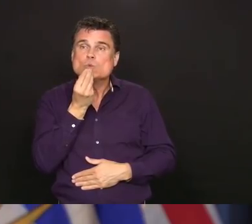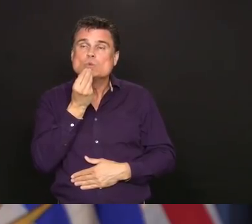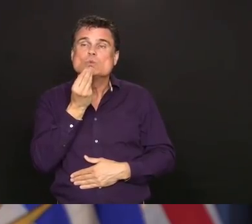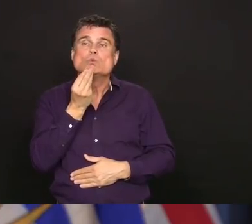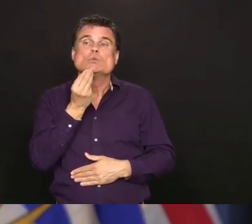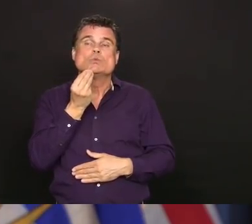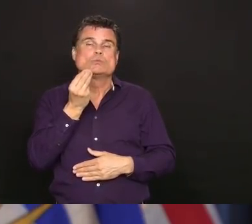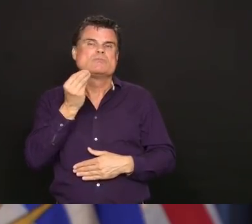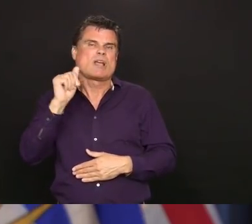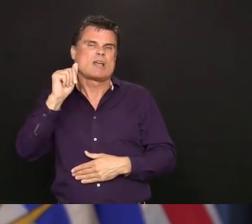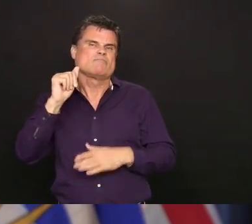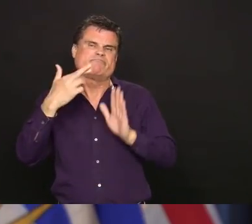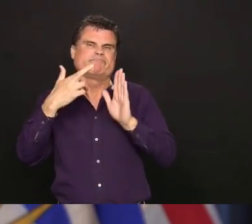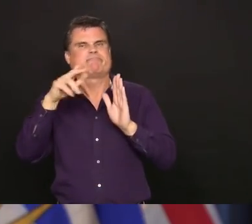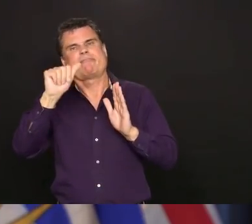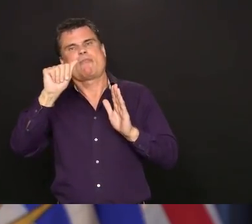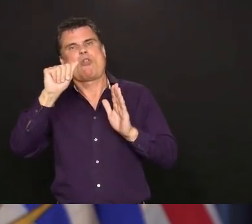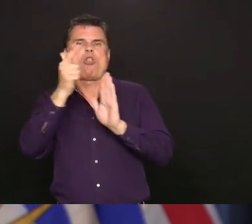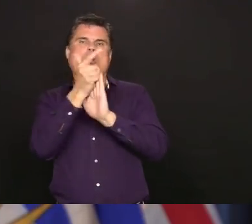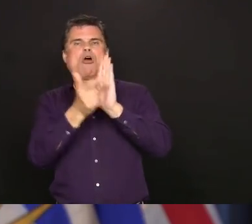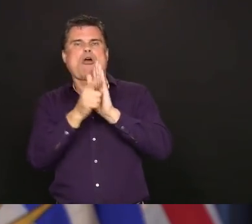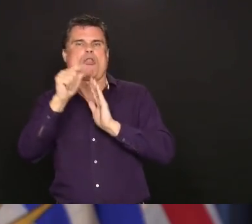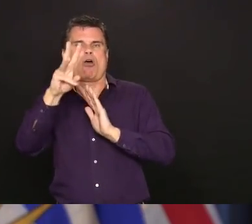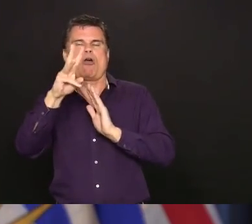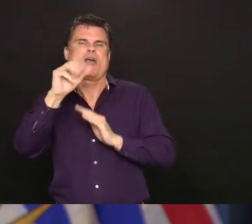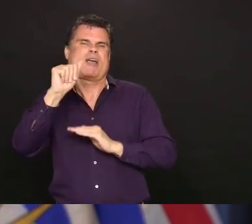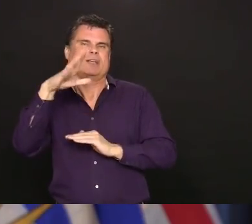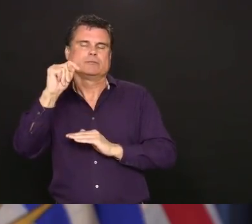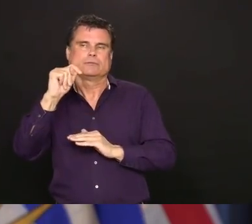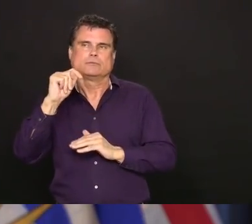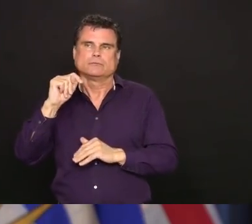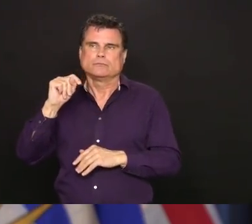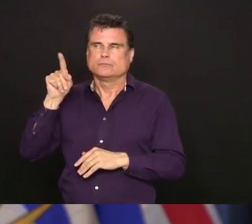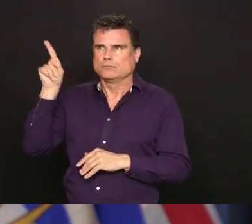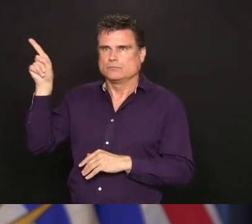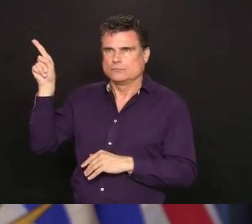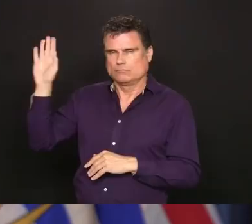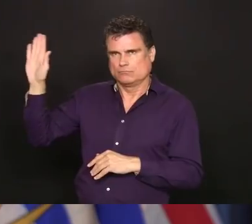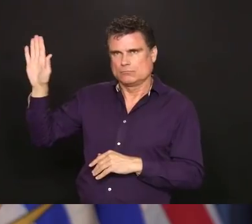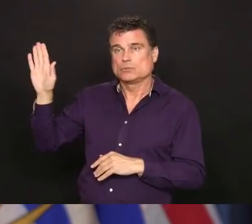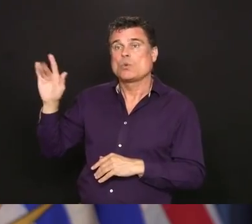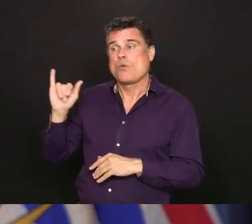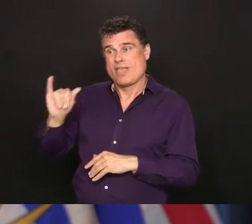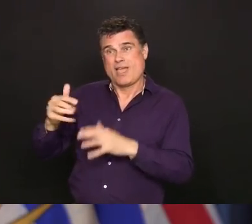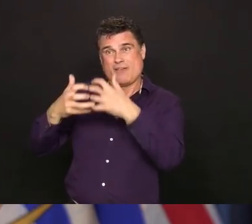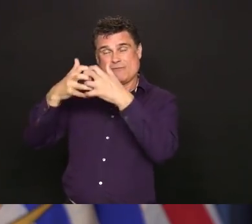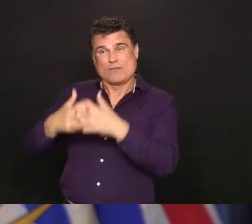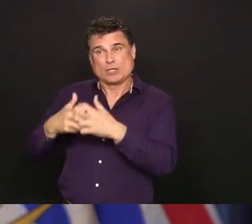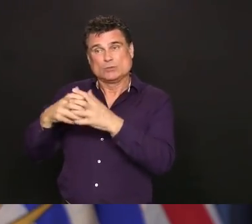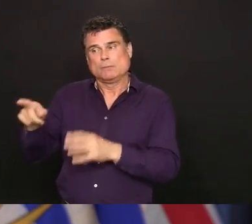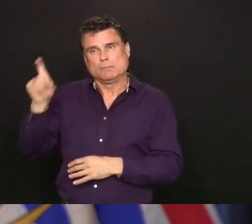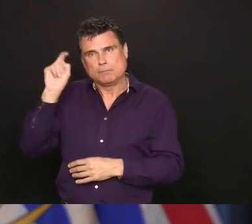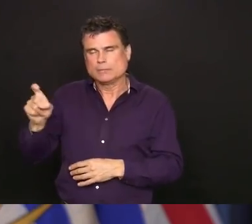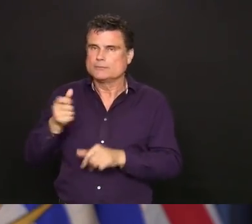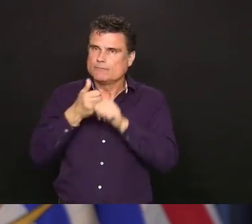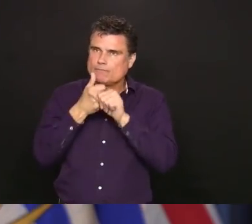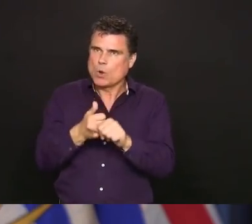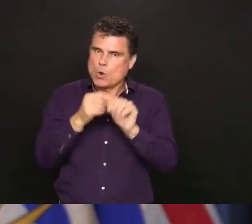they do have a plan for managing in the conditions of COVID-19. So yes, I know Vancouver Coastal and we've